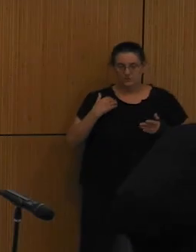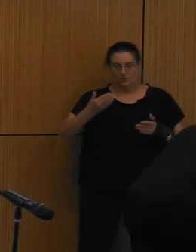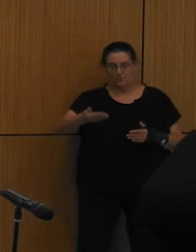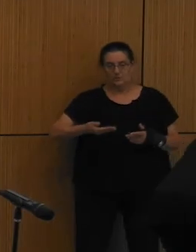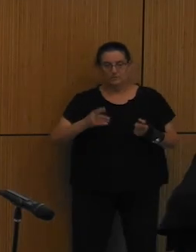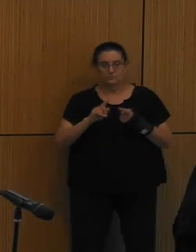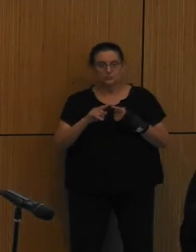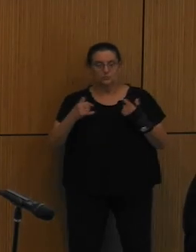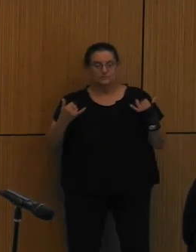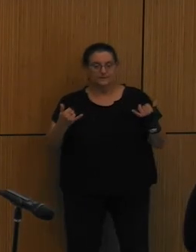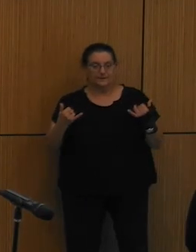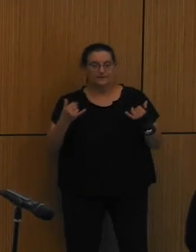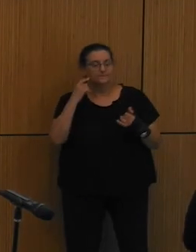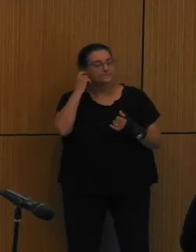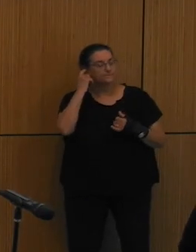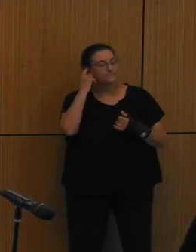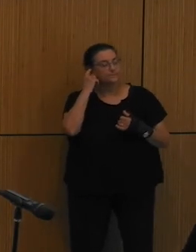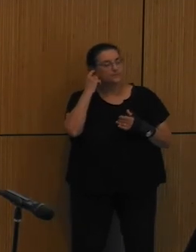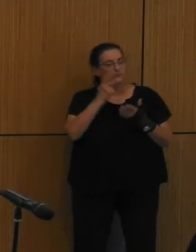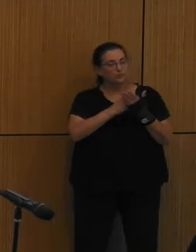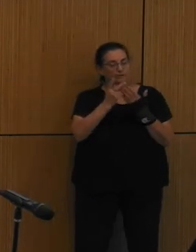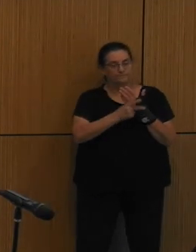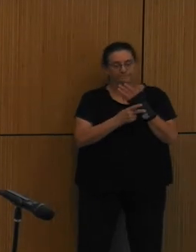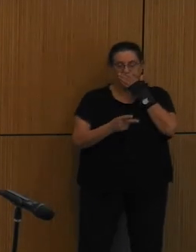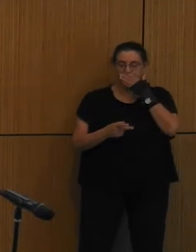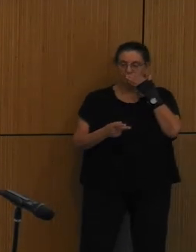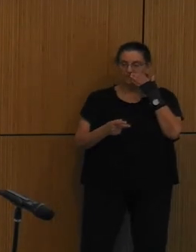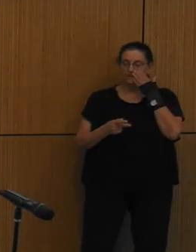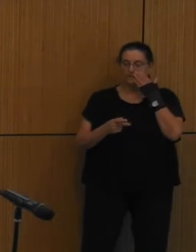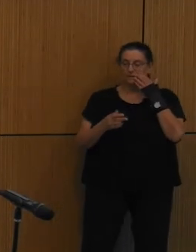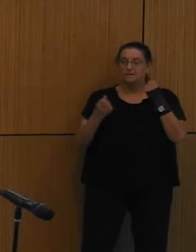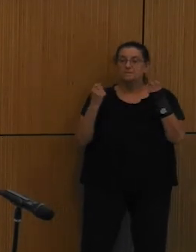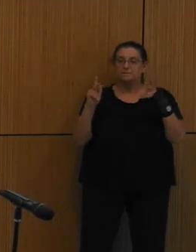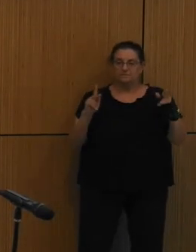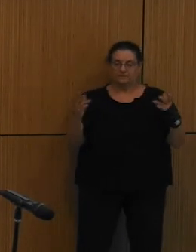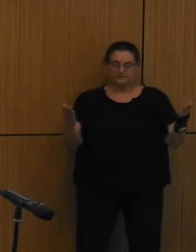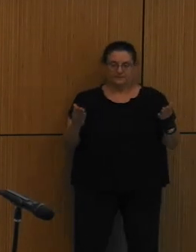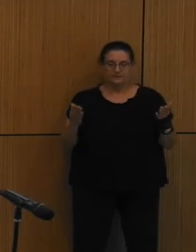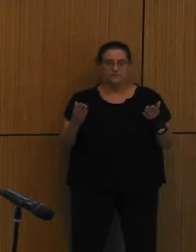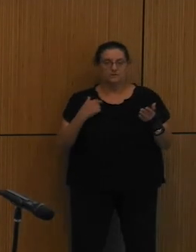The beauty of, I know a lot of you, are are freshmen, is that right?